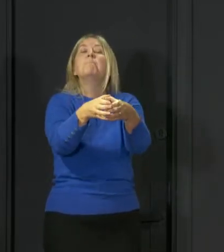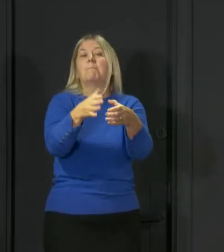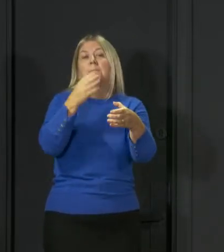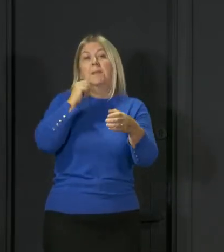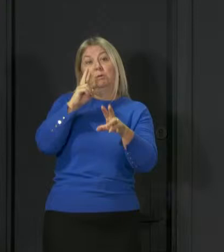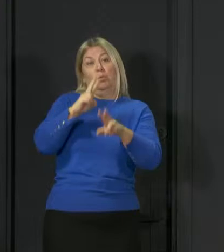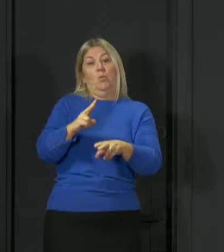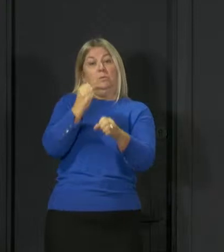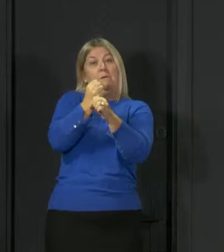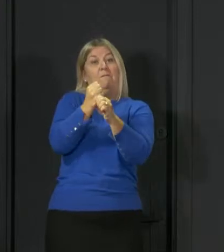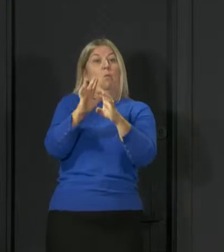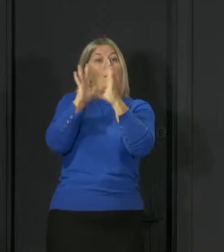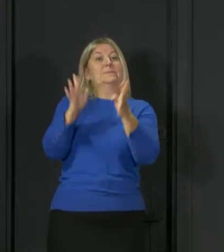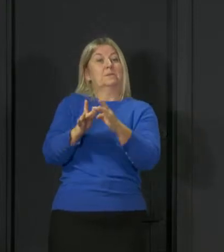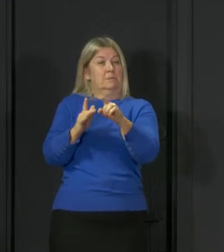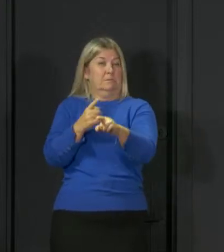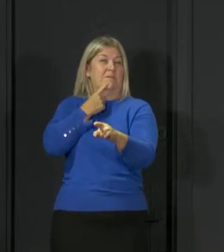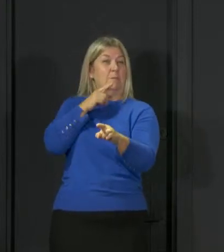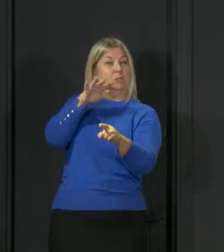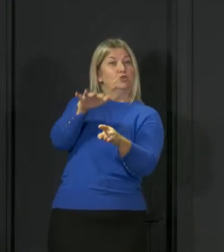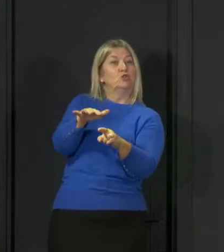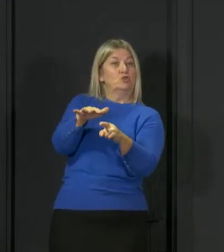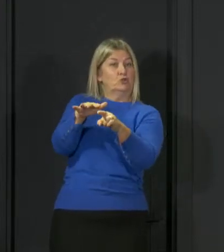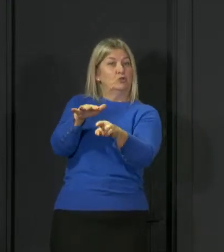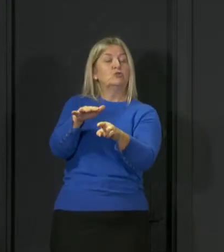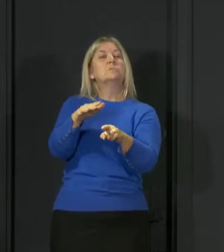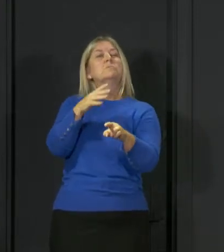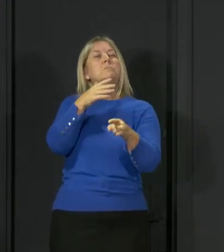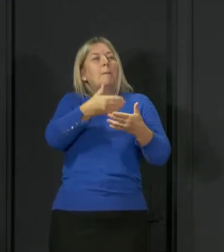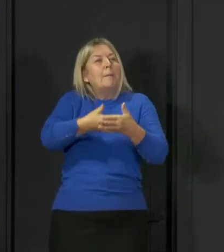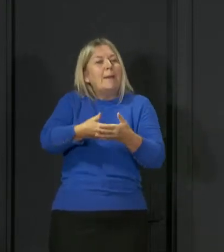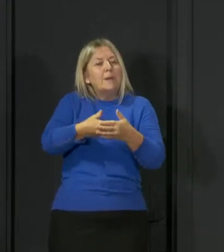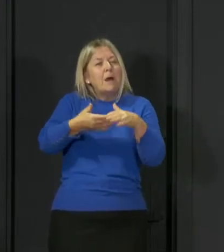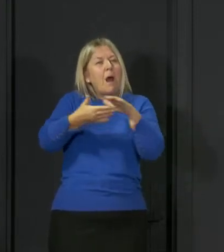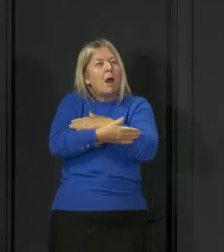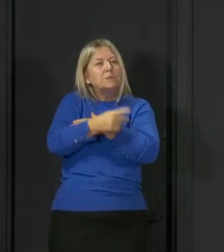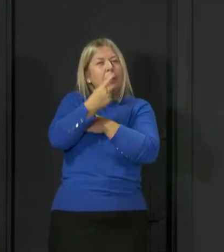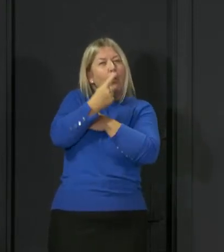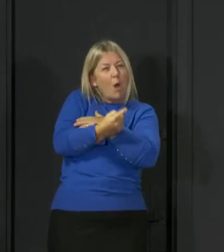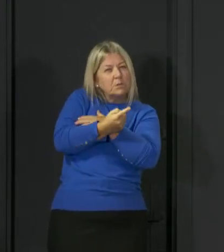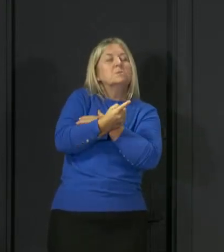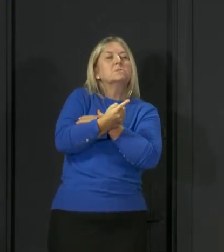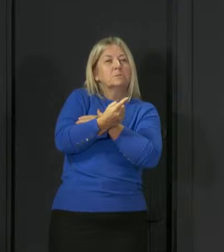In summary It means that, where the babies are under 12 months old, up to ten adults can